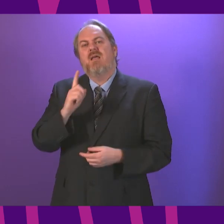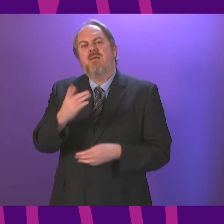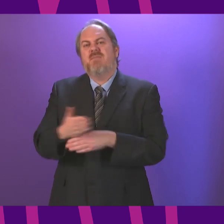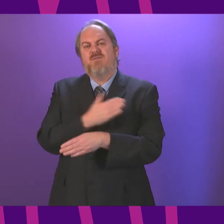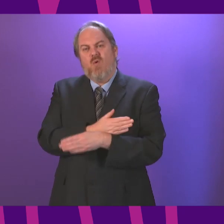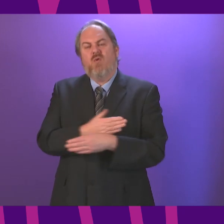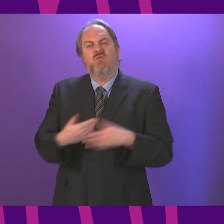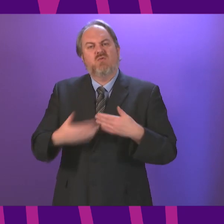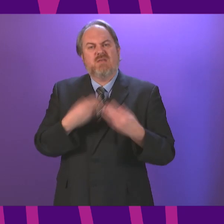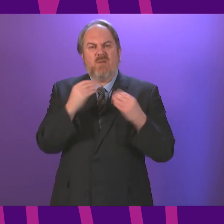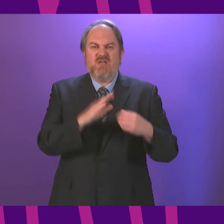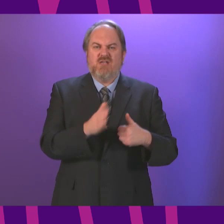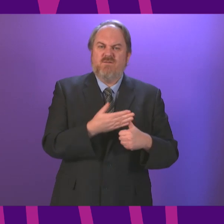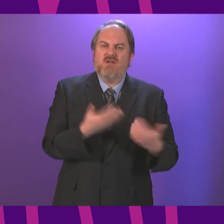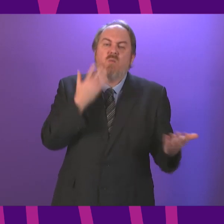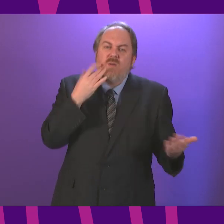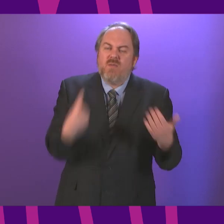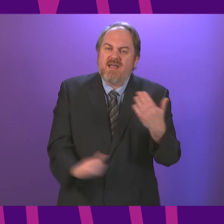The First Minister: There will be another